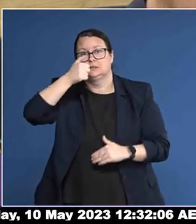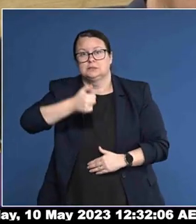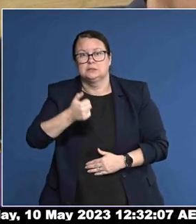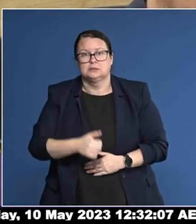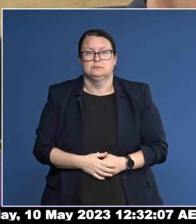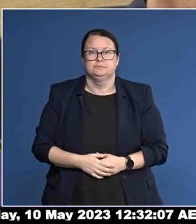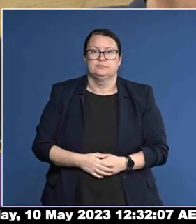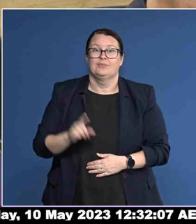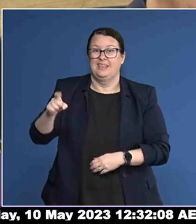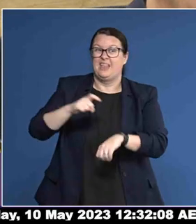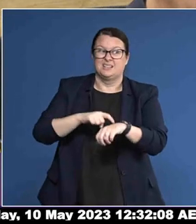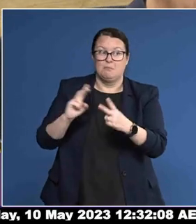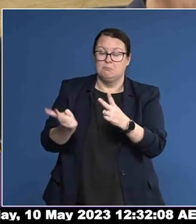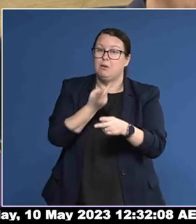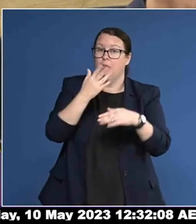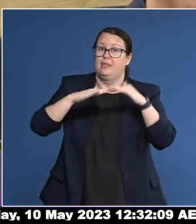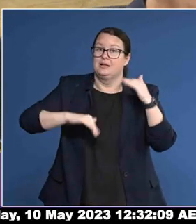were under 16 at the time. Do you agree? MR CLARK: Yes.